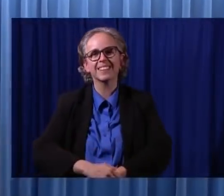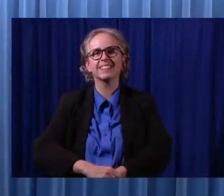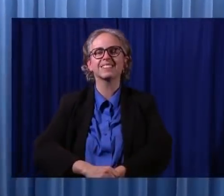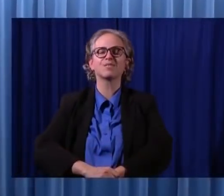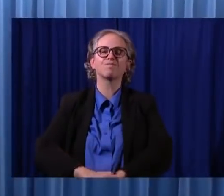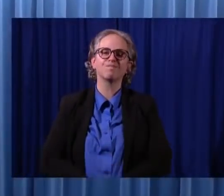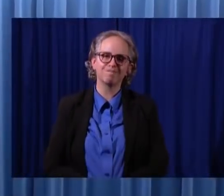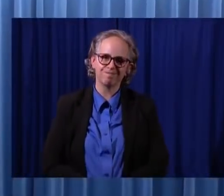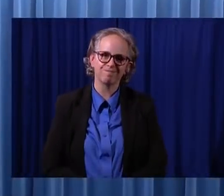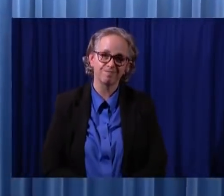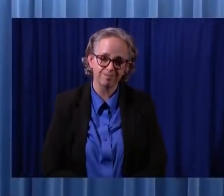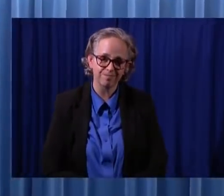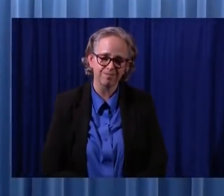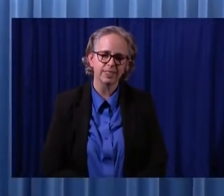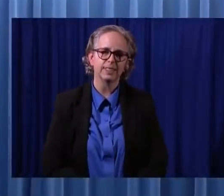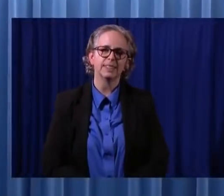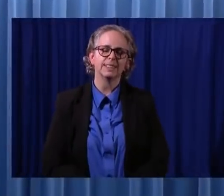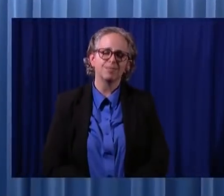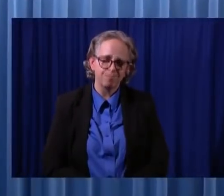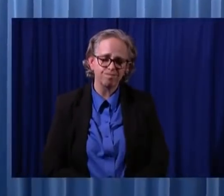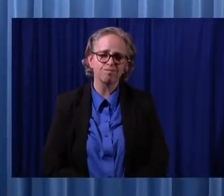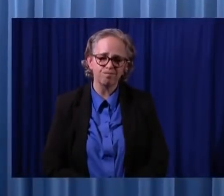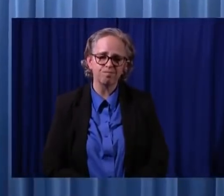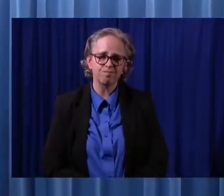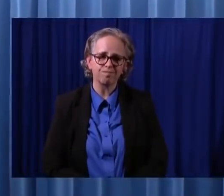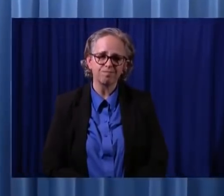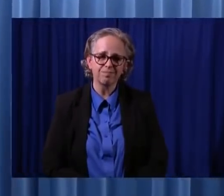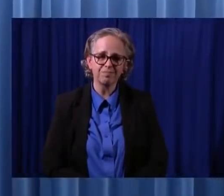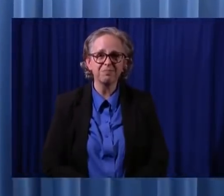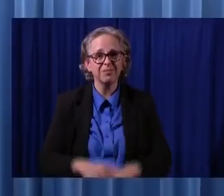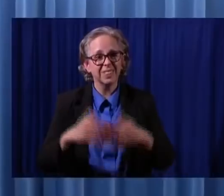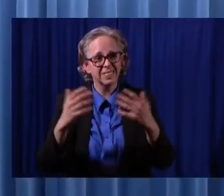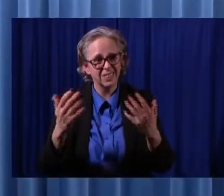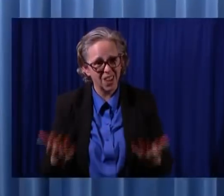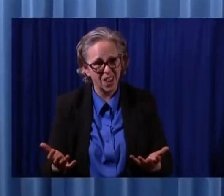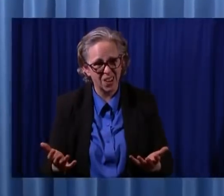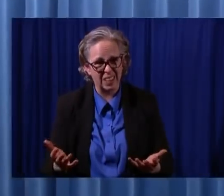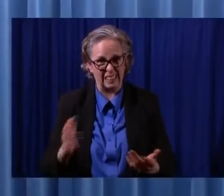PLEASE COME BACK, AND DO NOT MISS THE OPPORTUNITY TO STAY